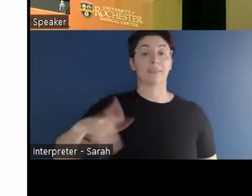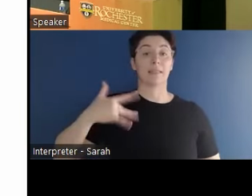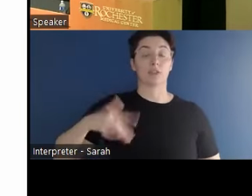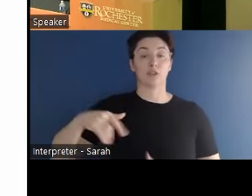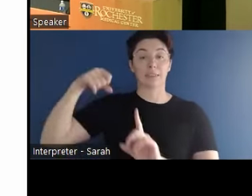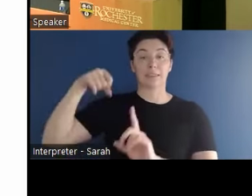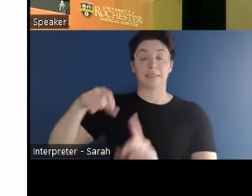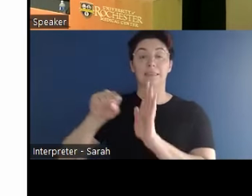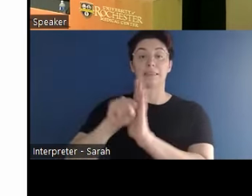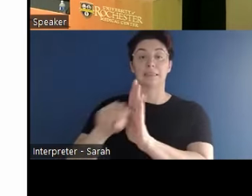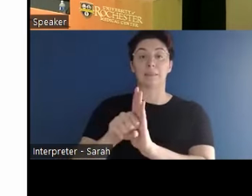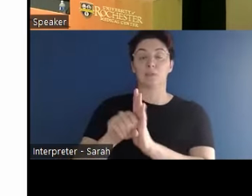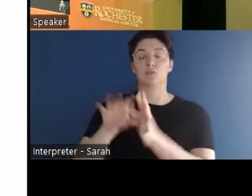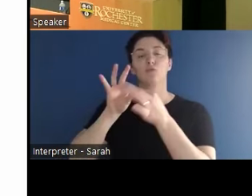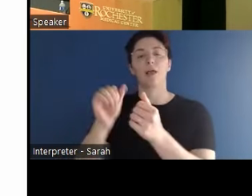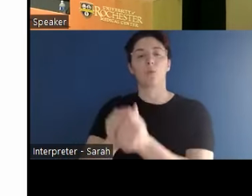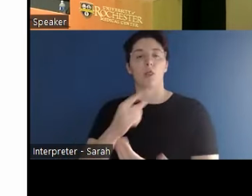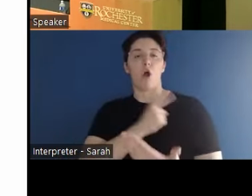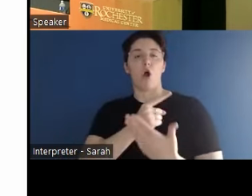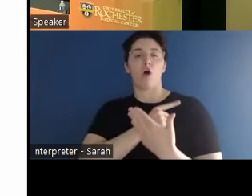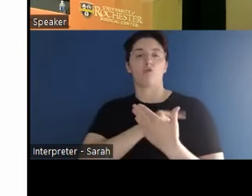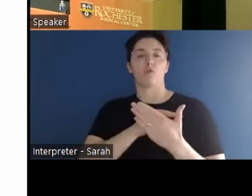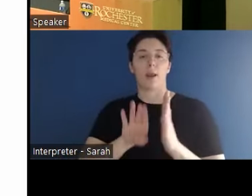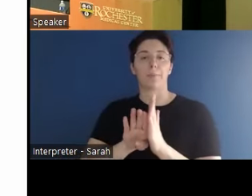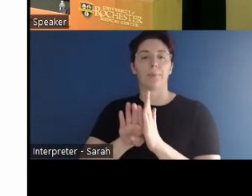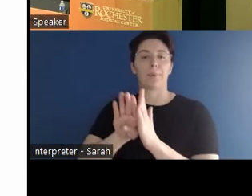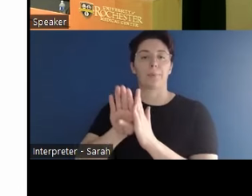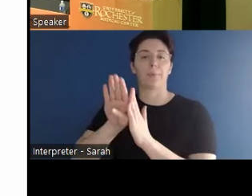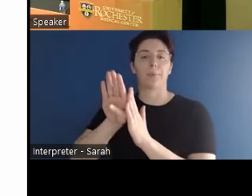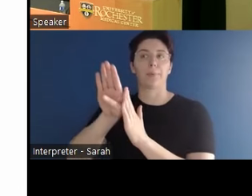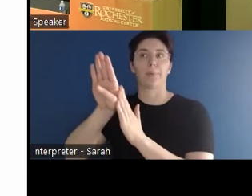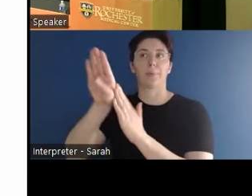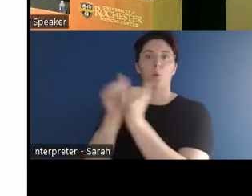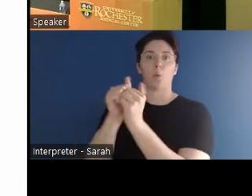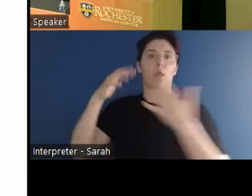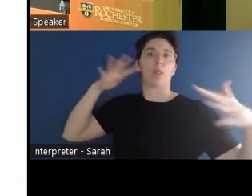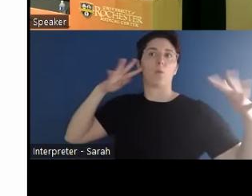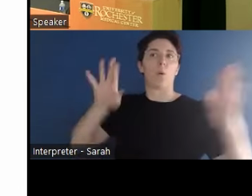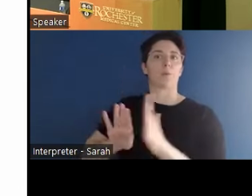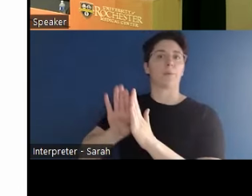to increased heart rate during the task with that background noise parent report